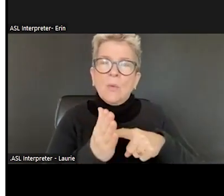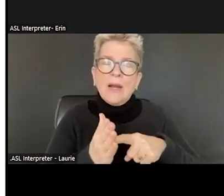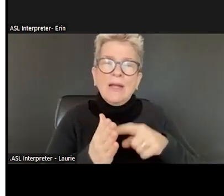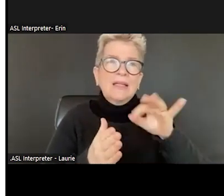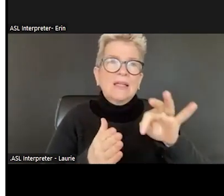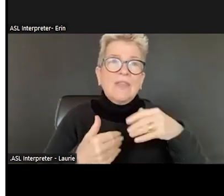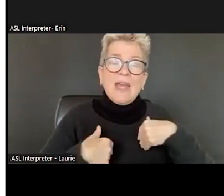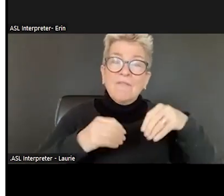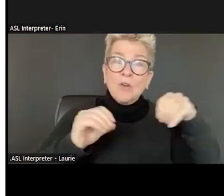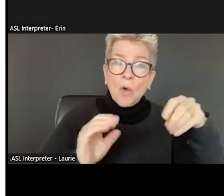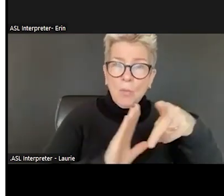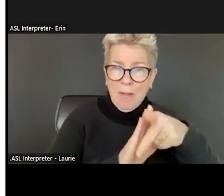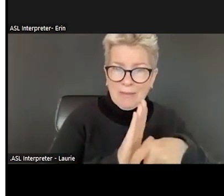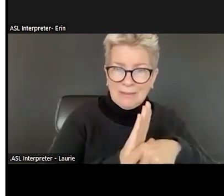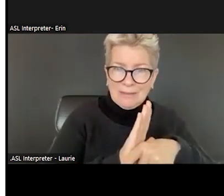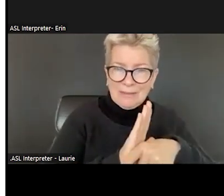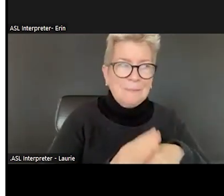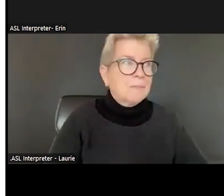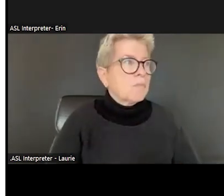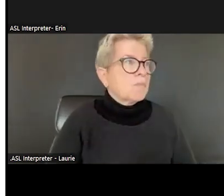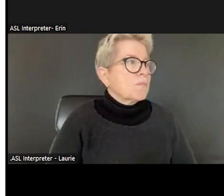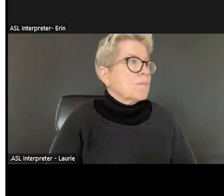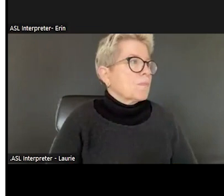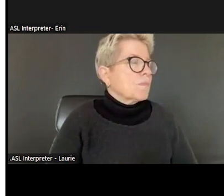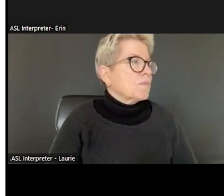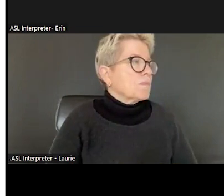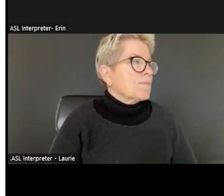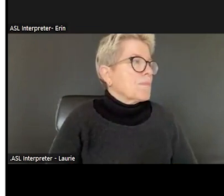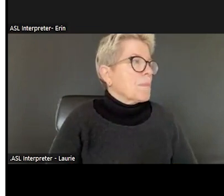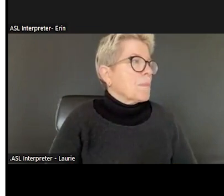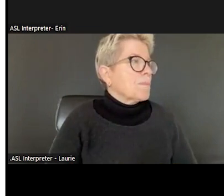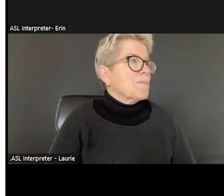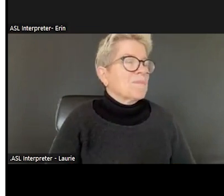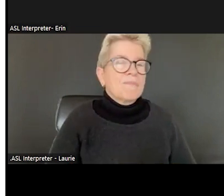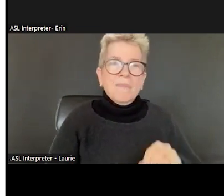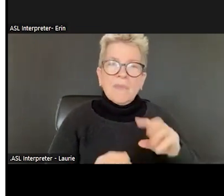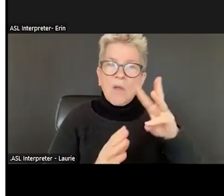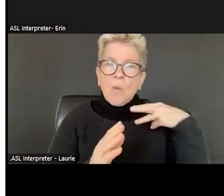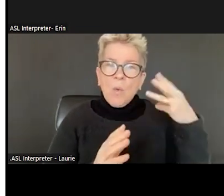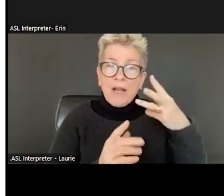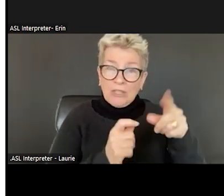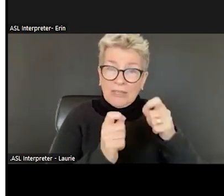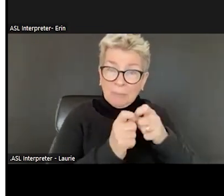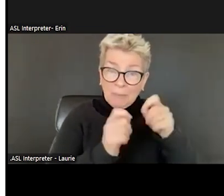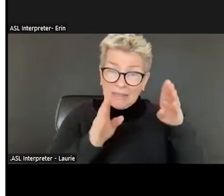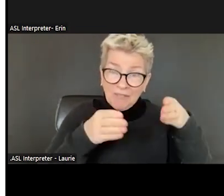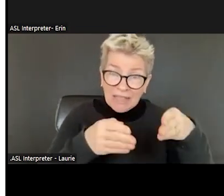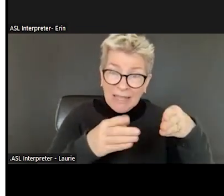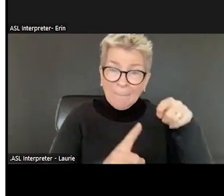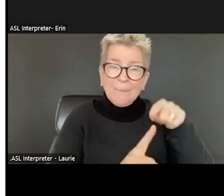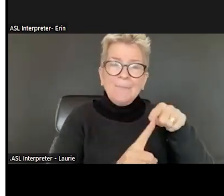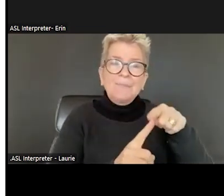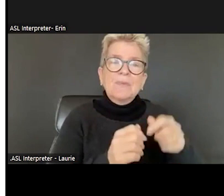policies. If we look at Washington, the most common, the most common personal